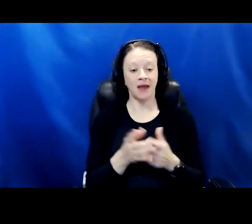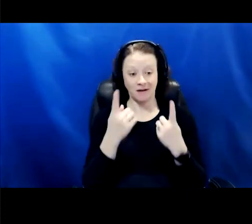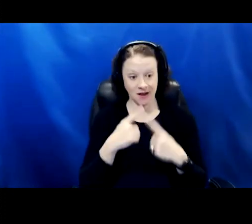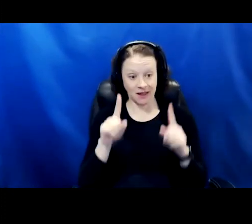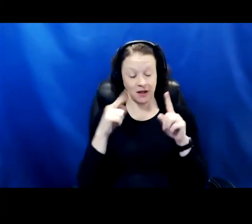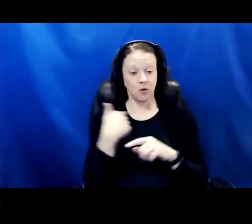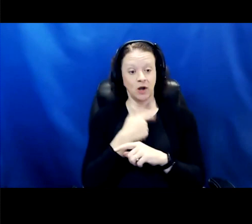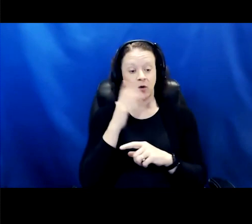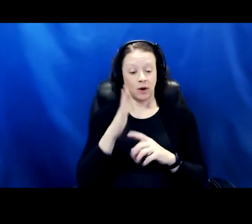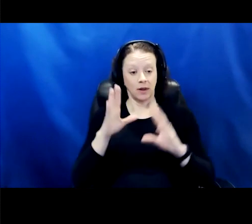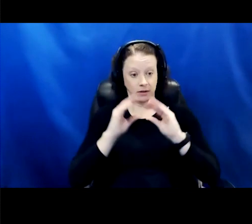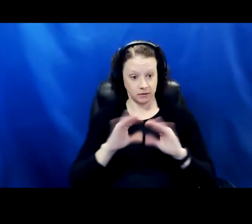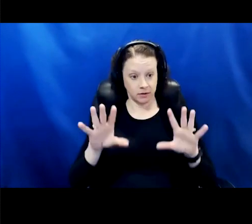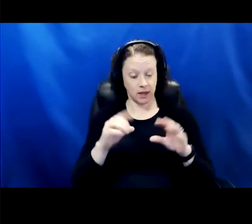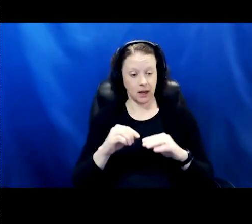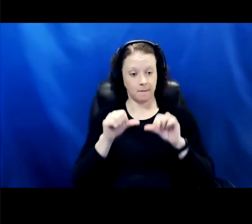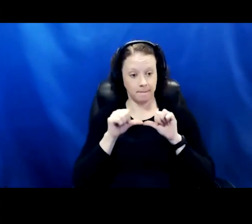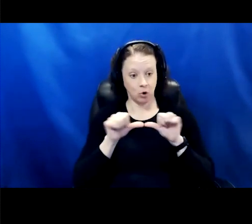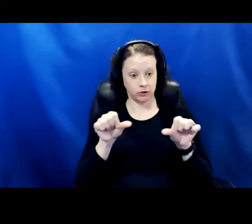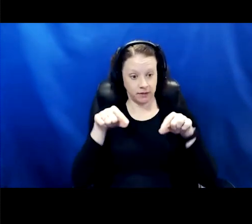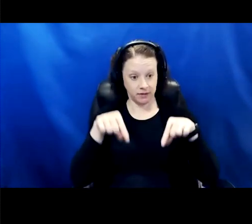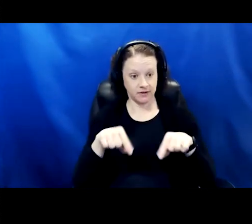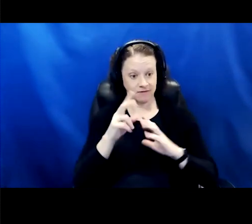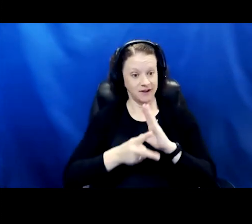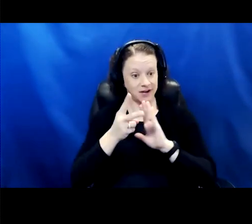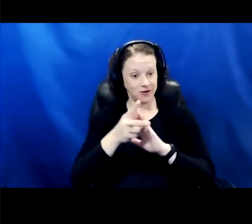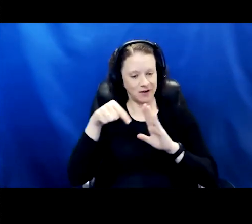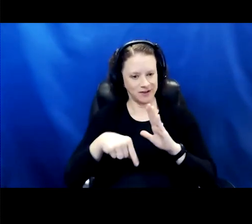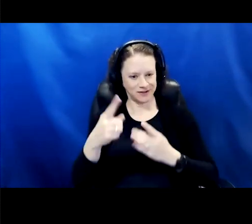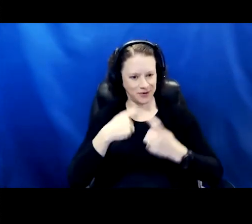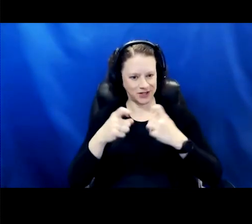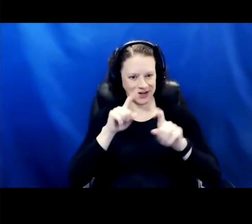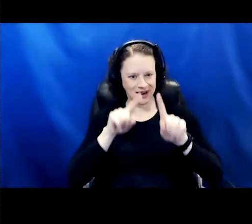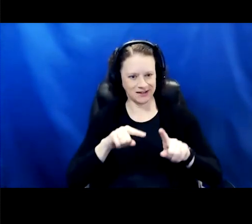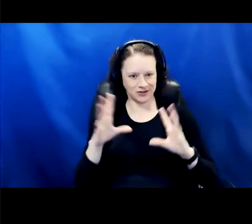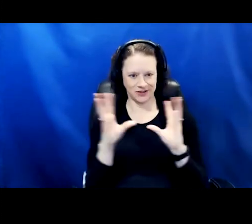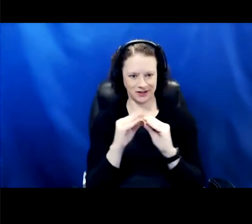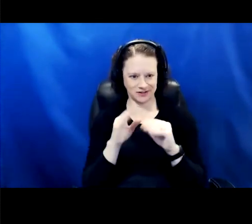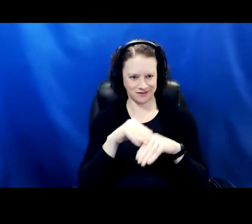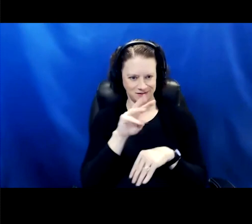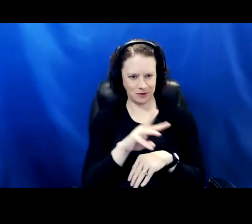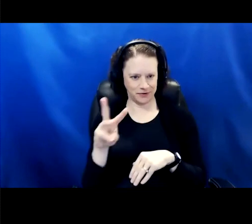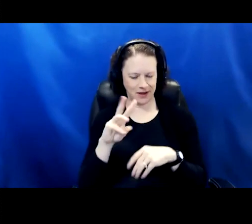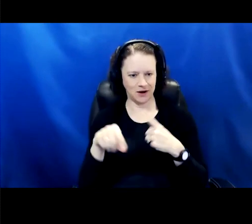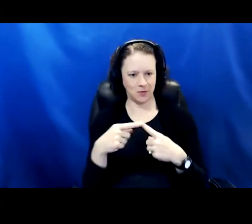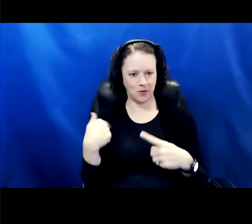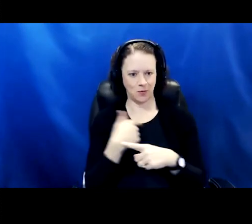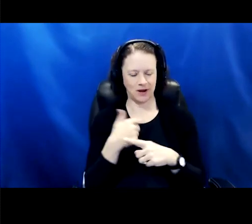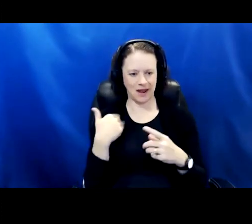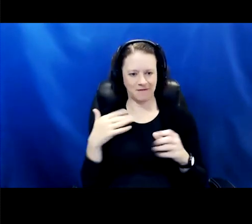we will be posting this video of this question and answer session on our website, once we have complete captions